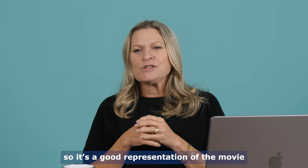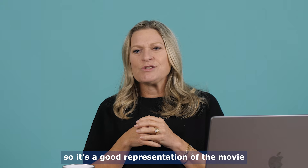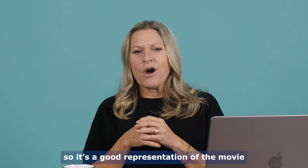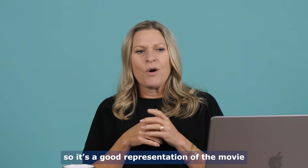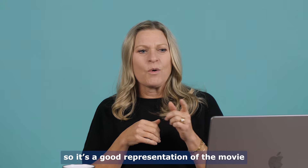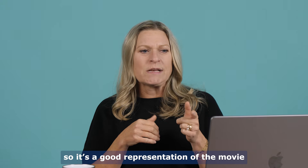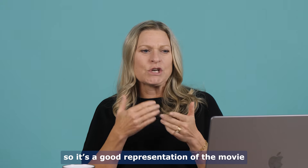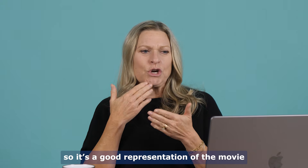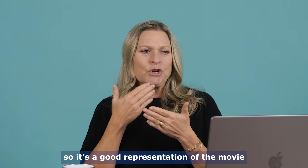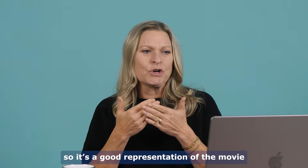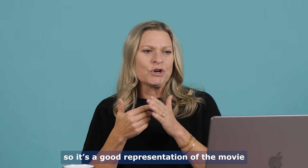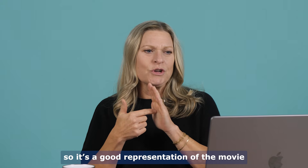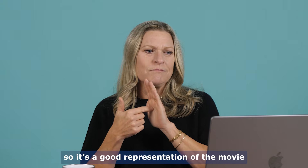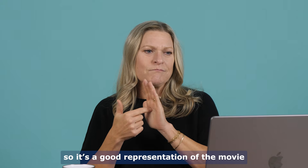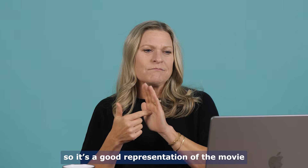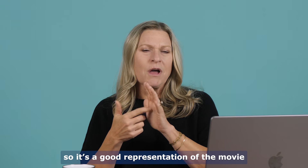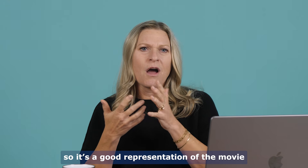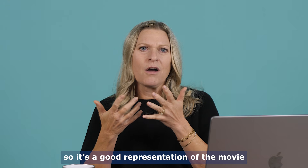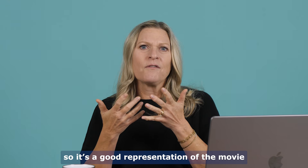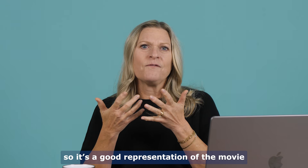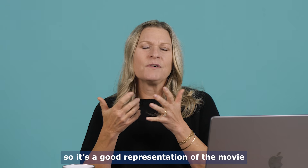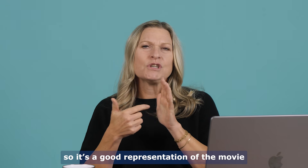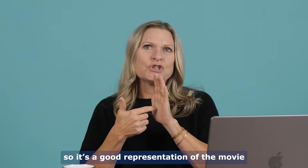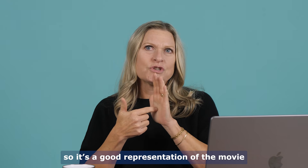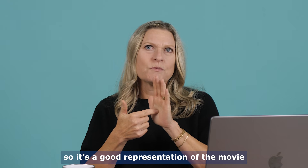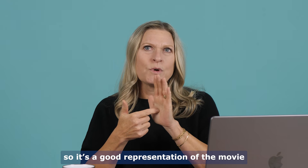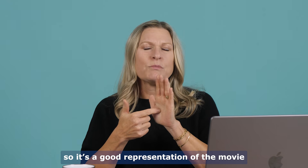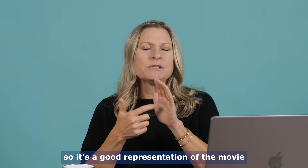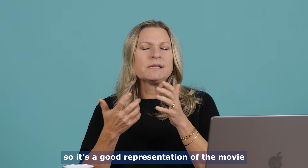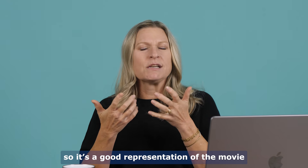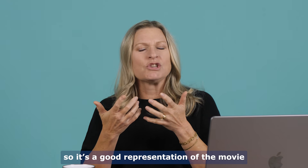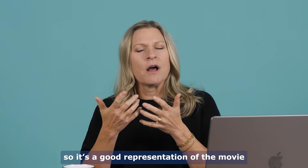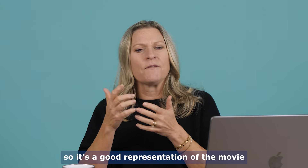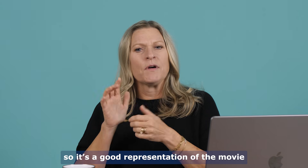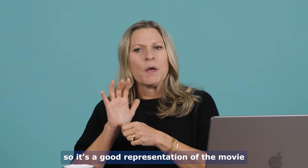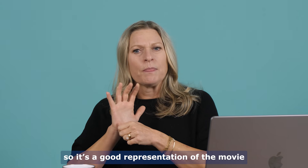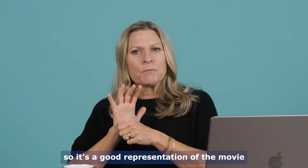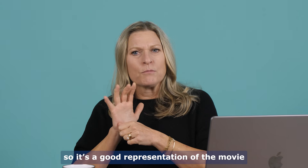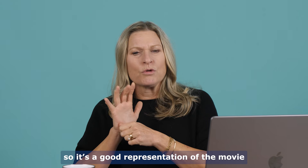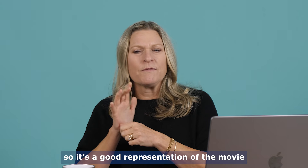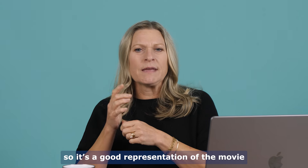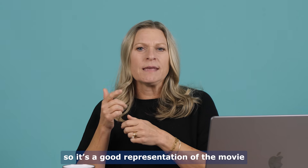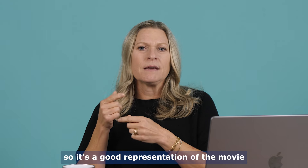so it’s a good representation of the movie